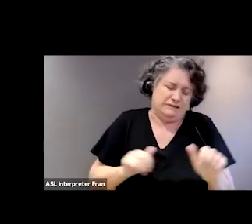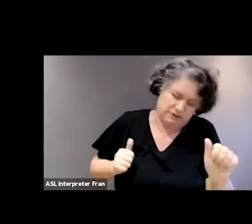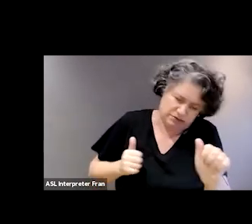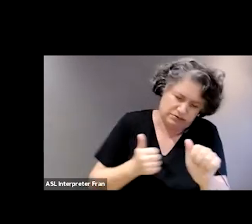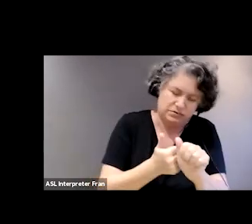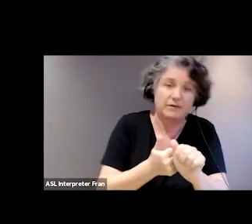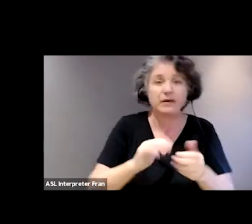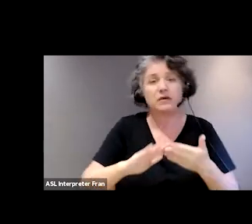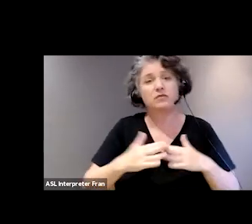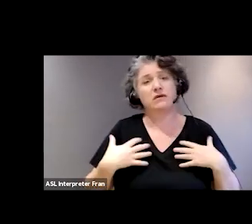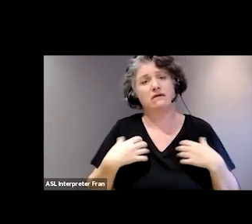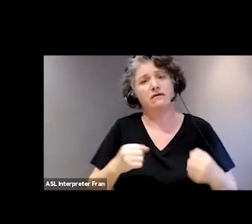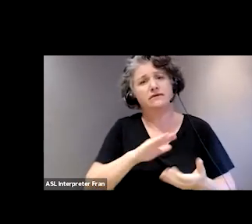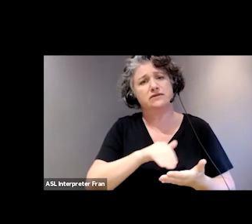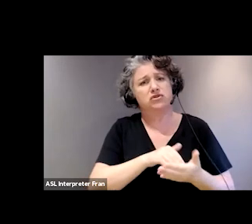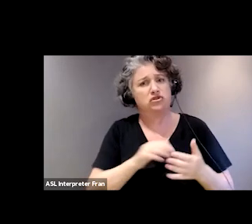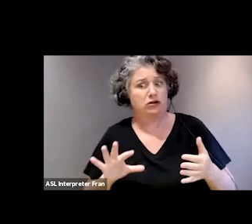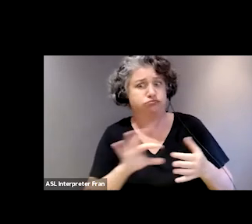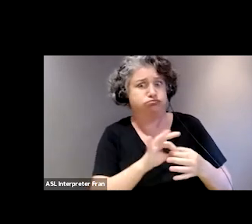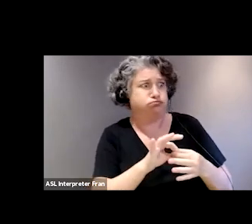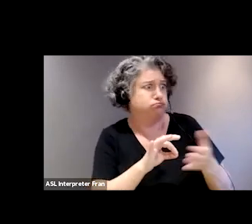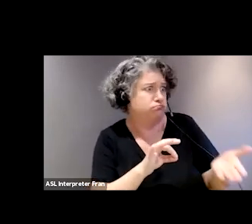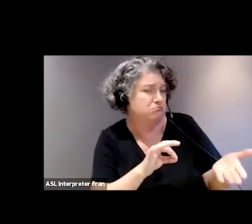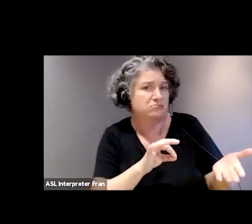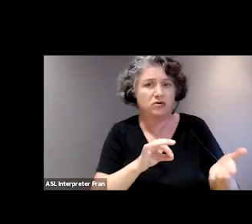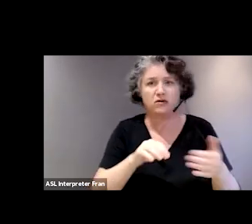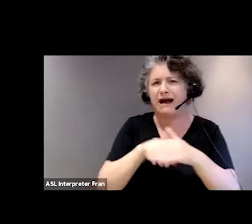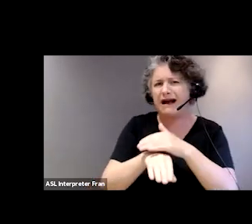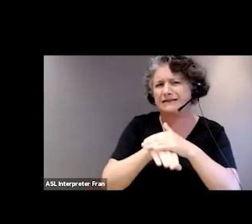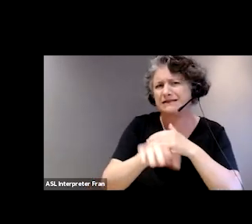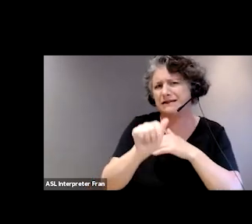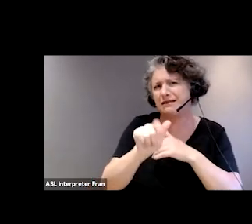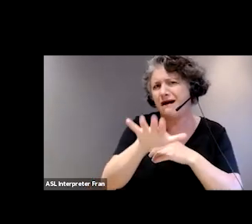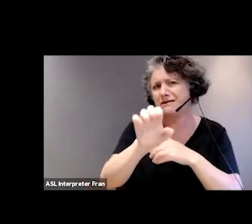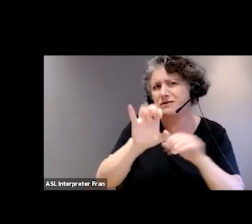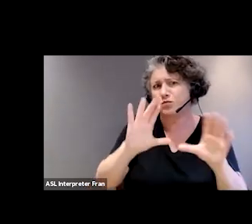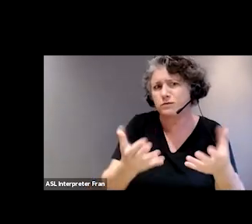much to add except maybe a grade of solution and work around.